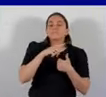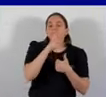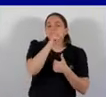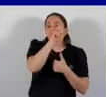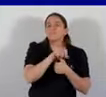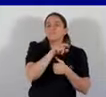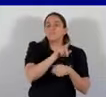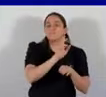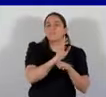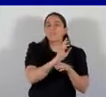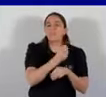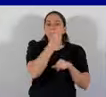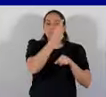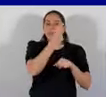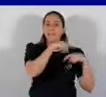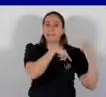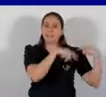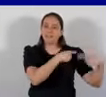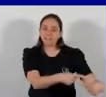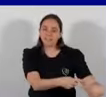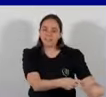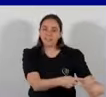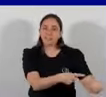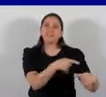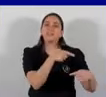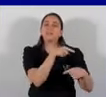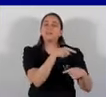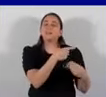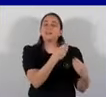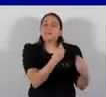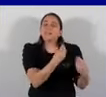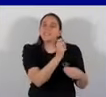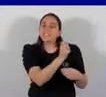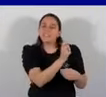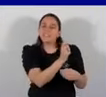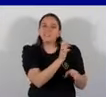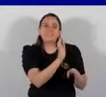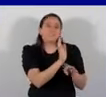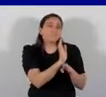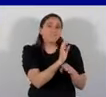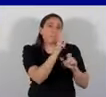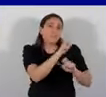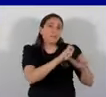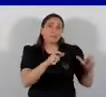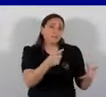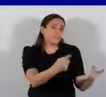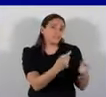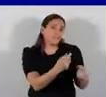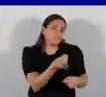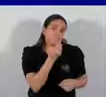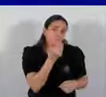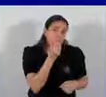It has what is called the human capital of the first generation Which is basically that people have food in good health